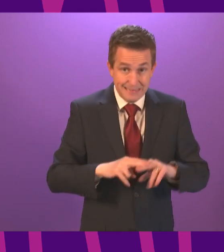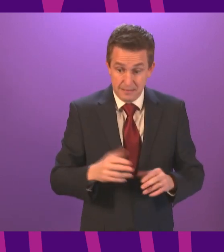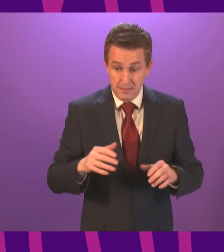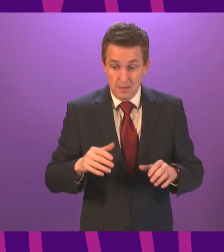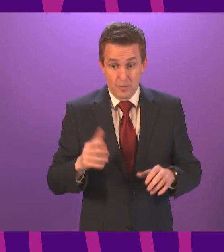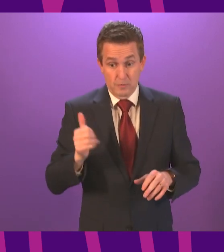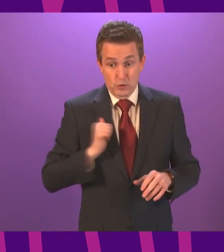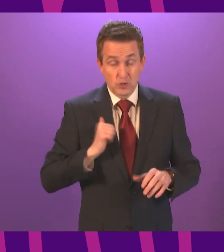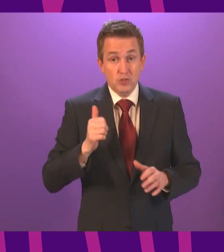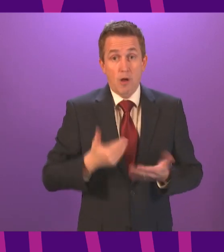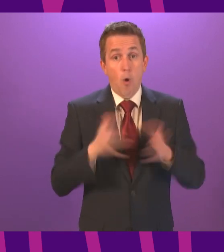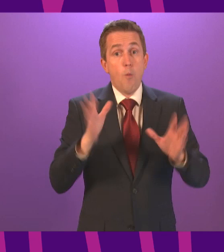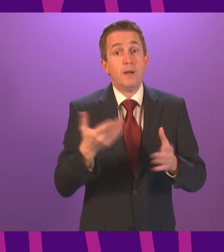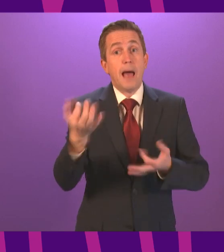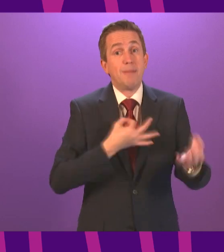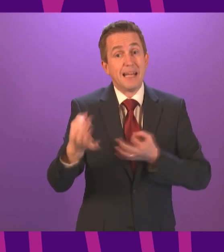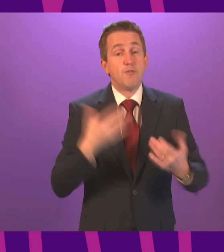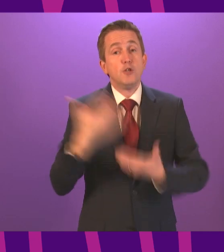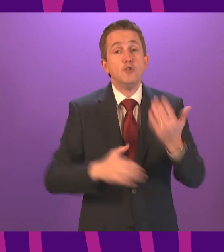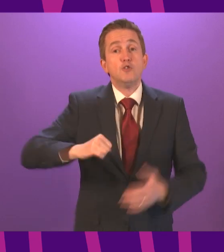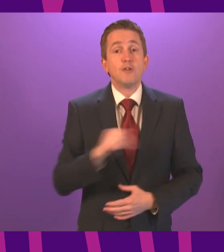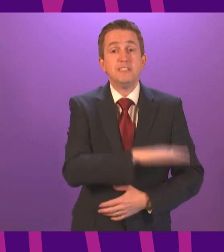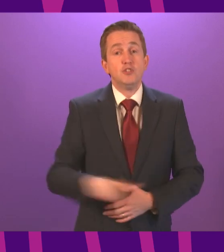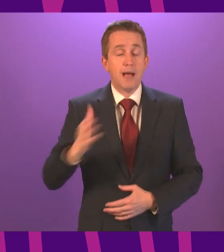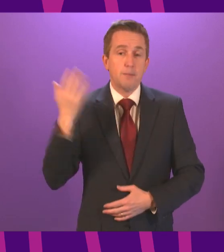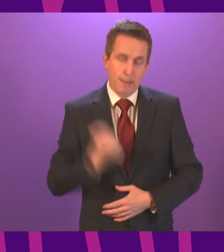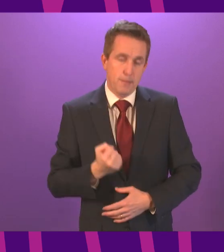As the Resolution Foundation notes, the United Kingdom Government must also play its part.